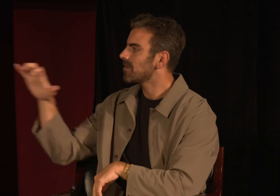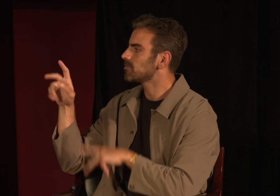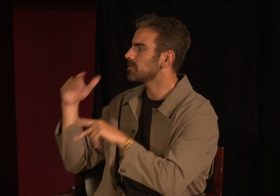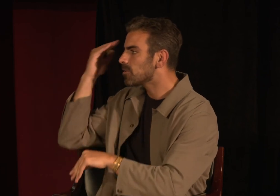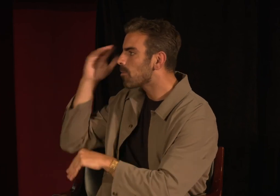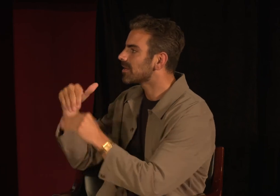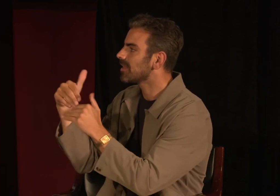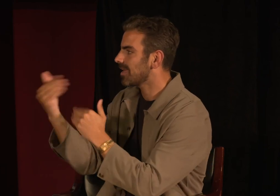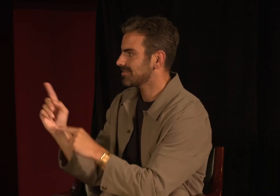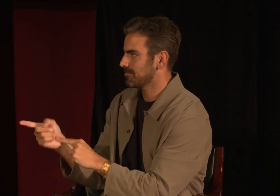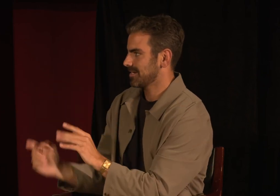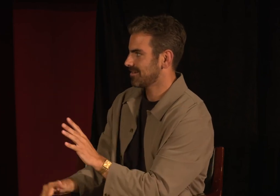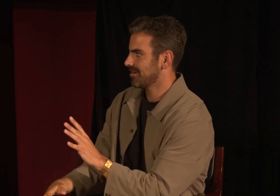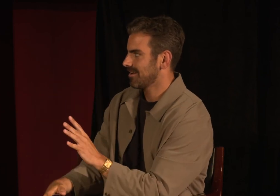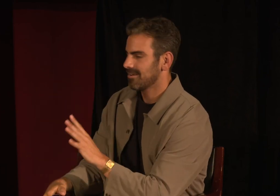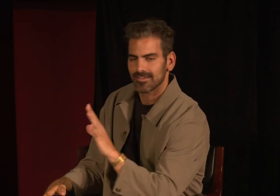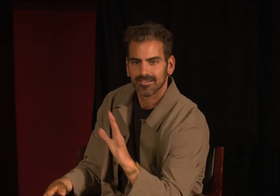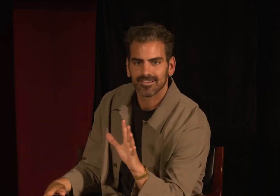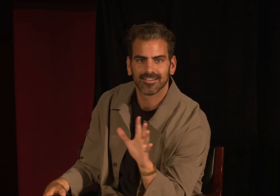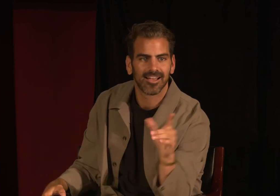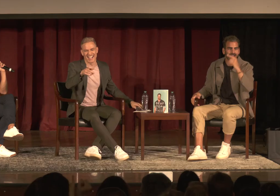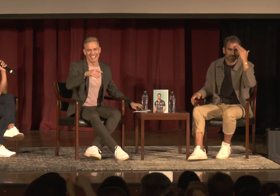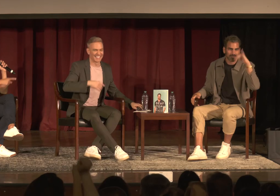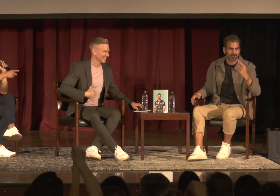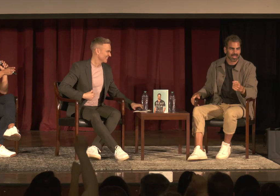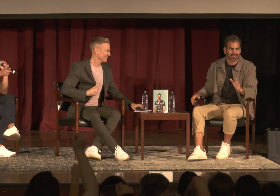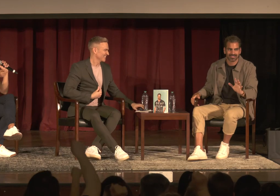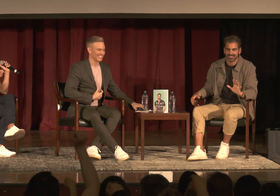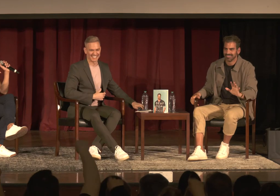You tell one person, 500 people know the next minute. Right. You know?